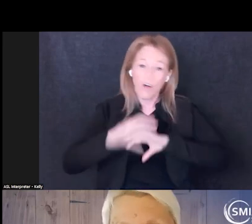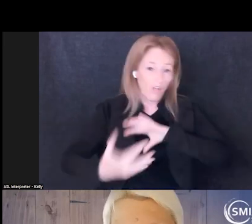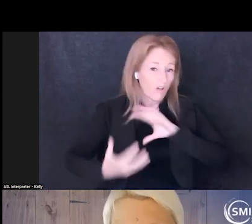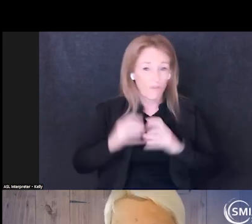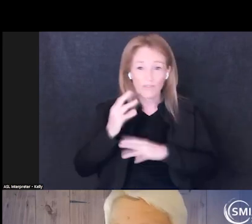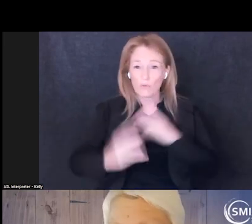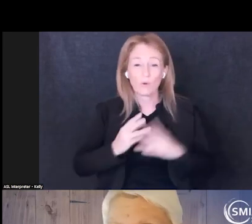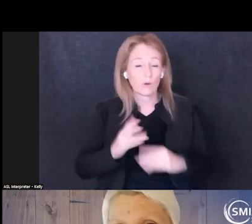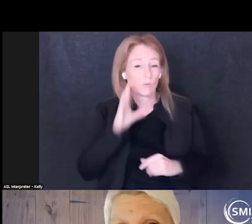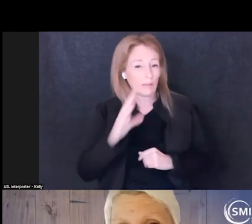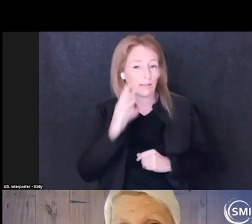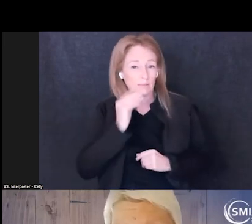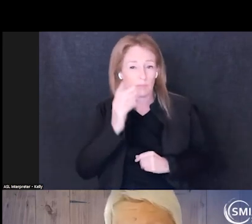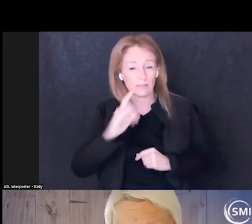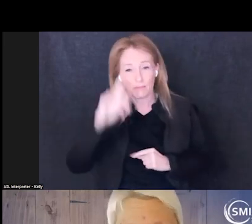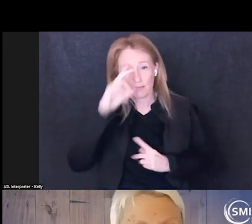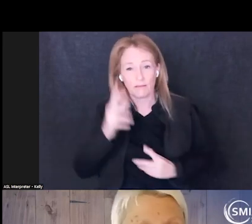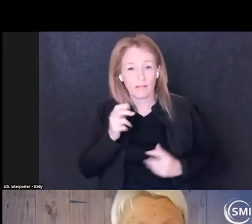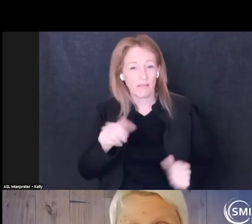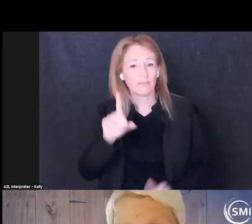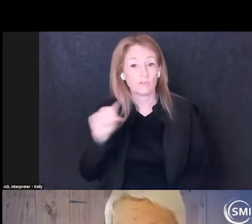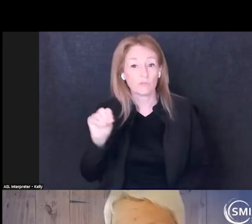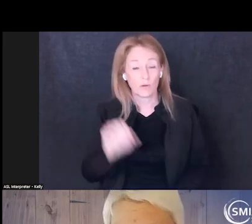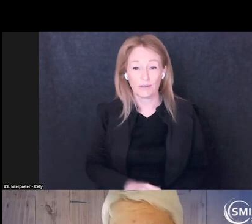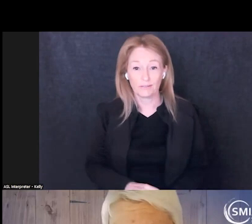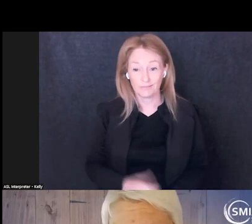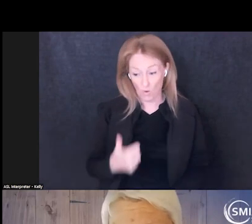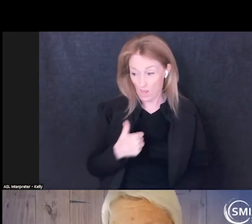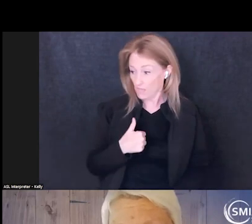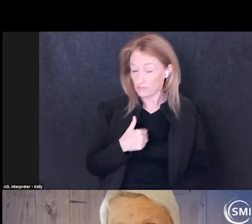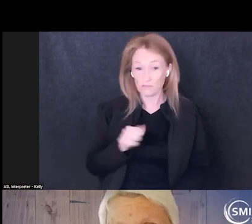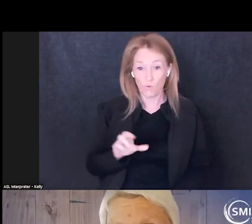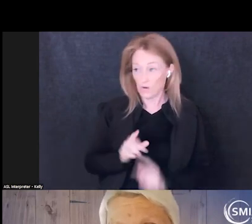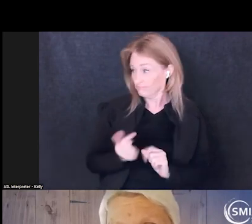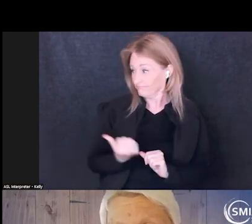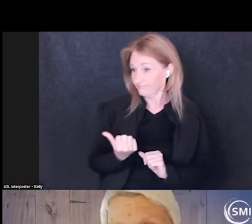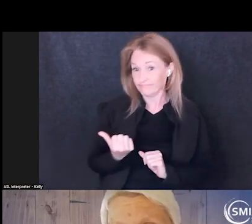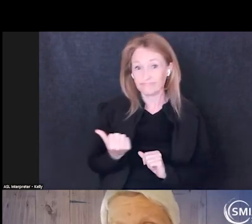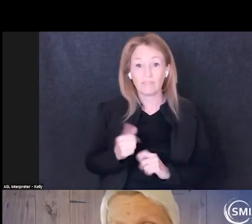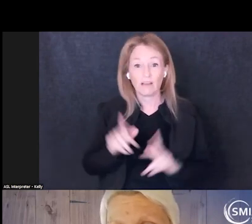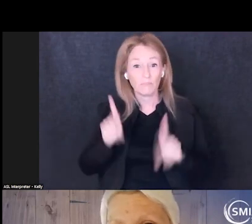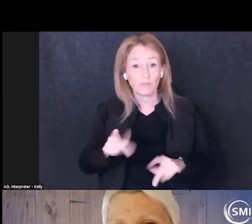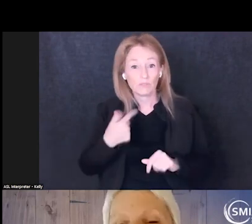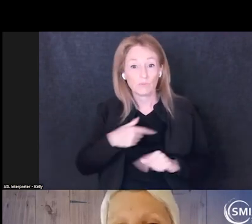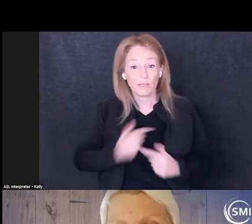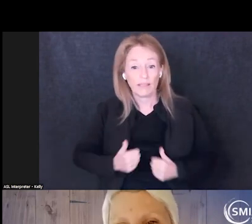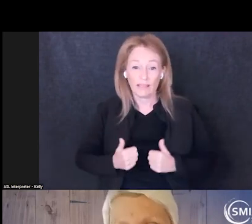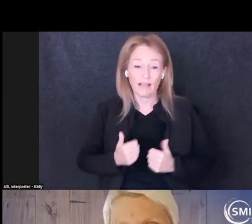SO THAT MEANS IT IS GOING TO BE US OR SOMEONE THAT WE LOVE PROBABLY. SO WE REALLY -- IT IS ALL OF US.